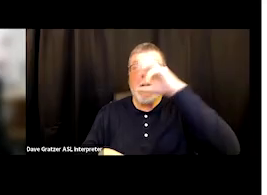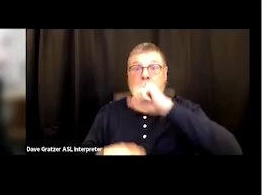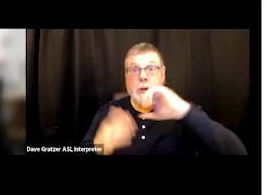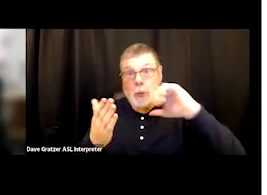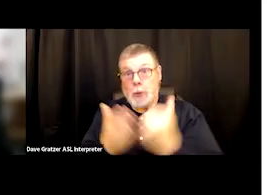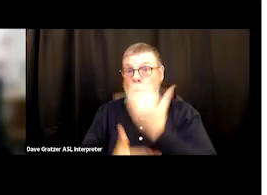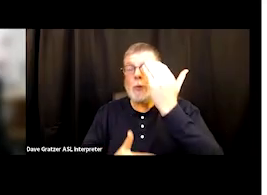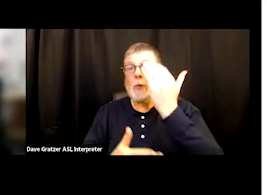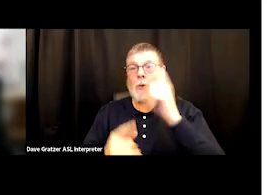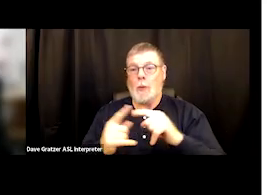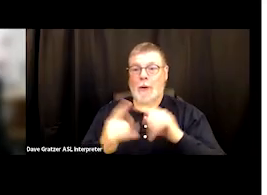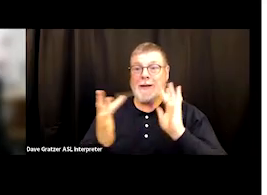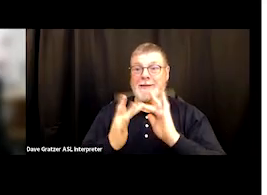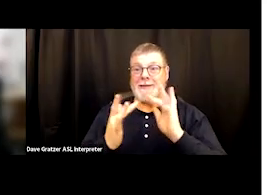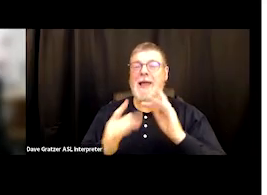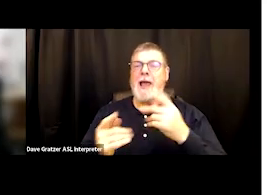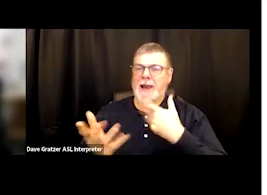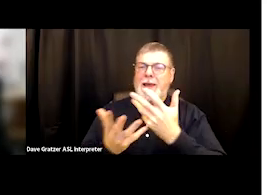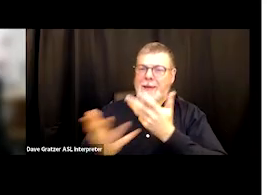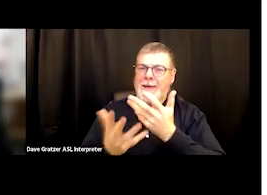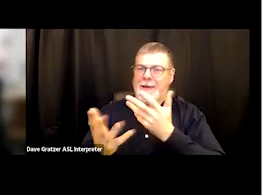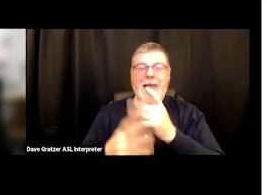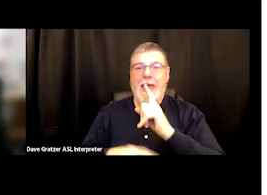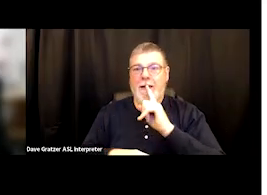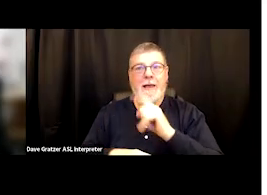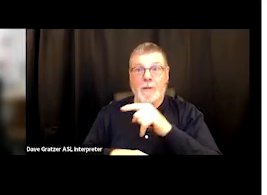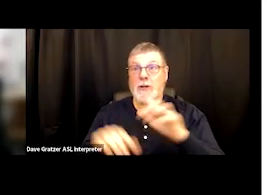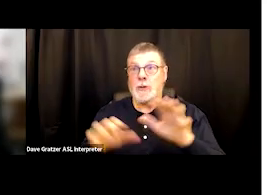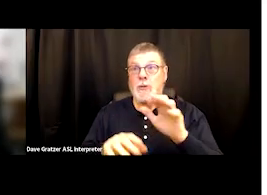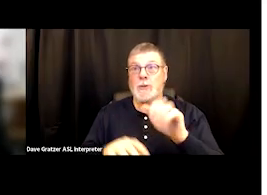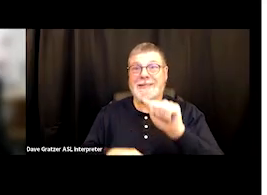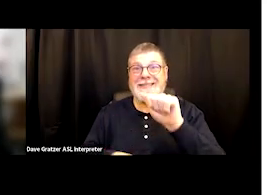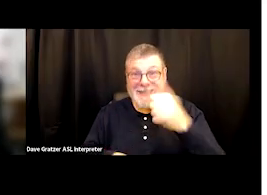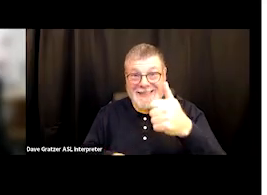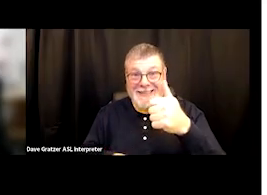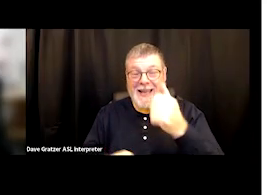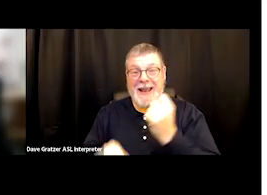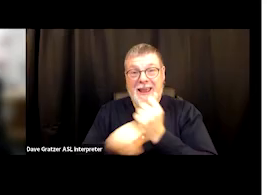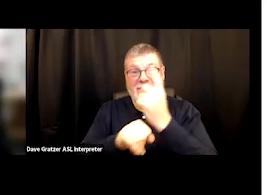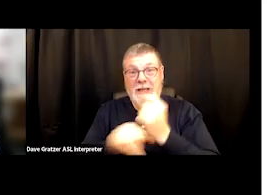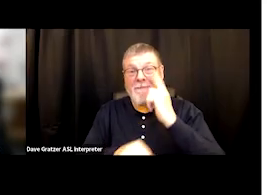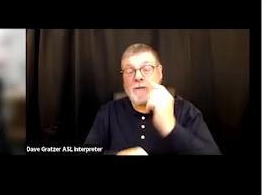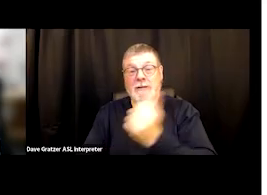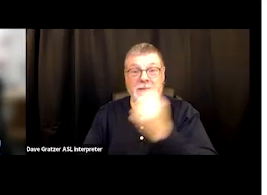when they reached out. And when we got to talking, I found out they were actually doing 10 applications a year for the past several years,